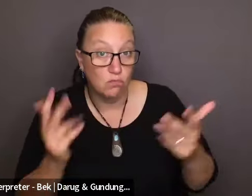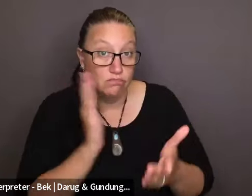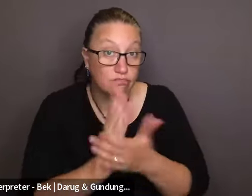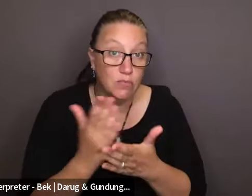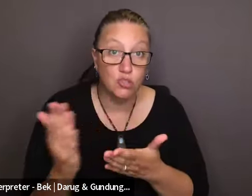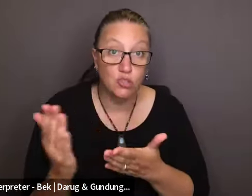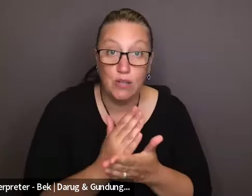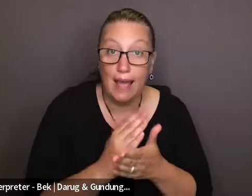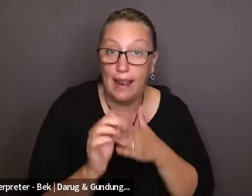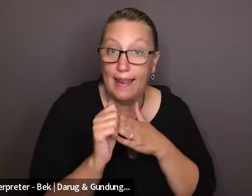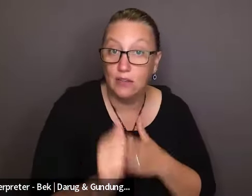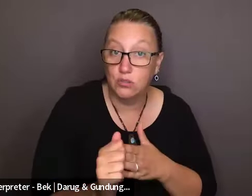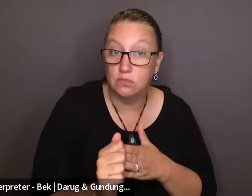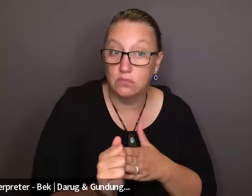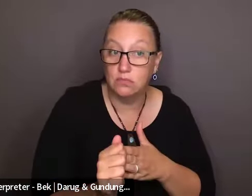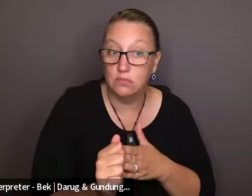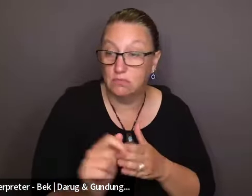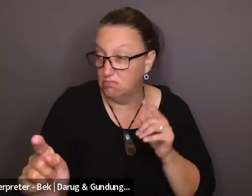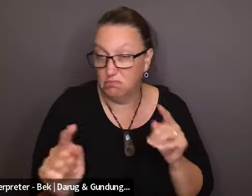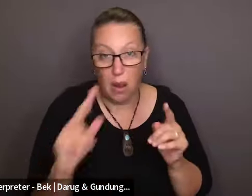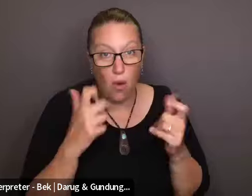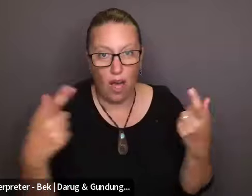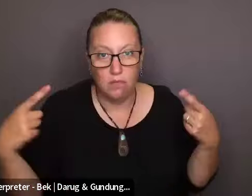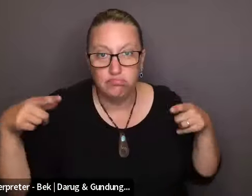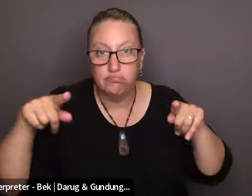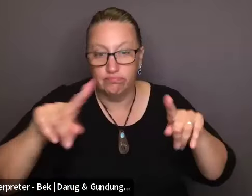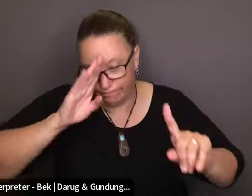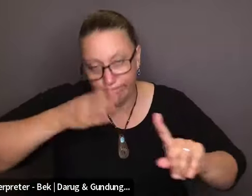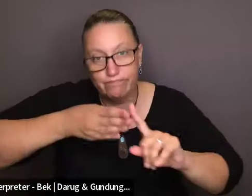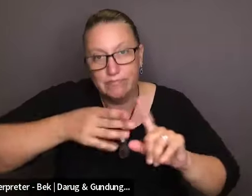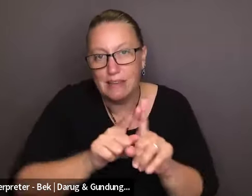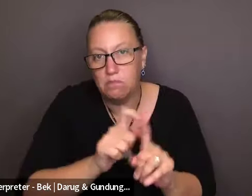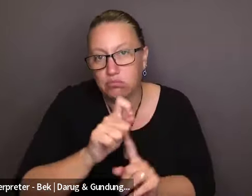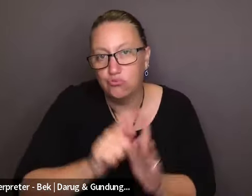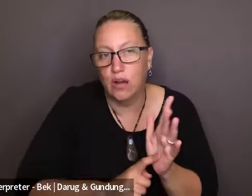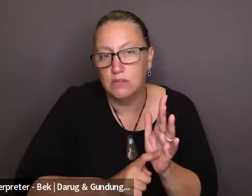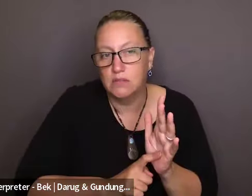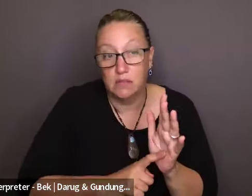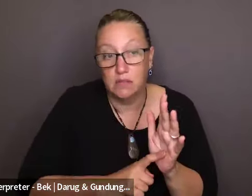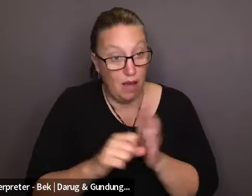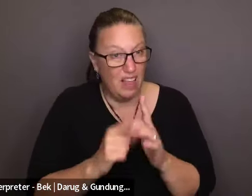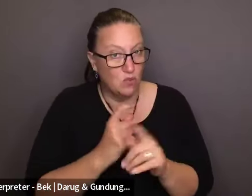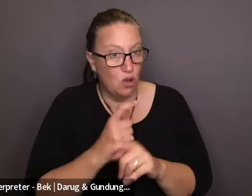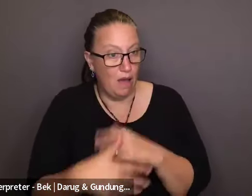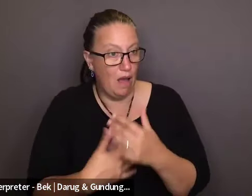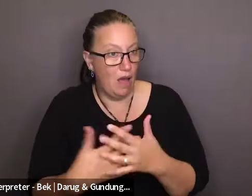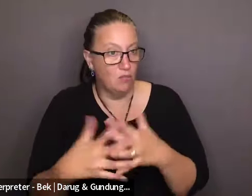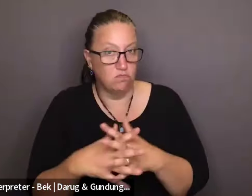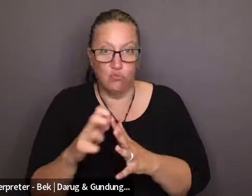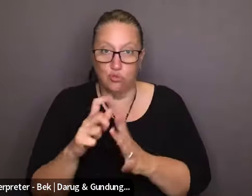application is asking yourselves does our budget reflect shared leadership. Do they look like they're working